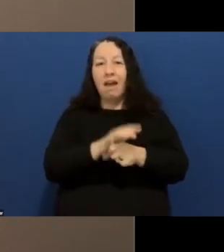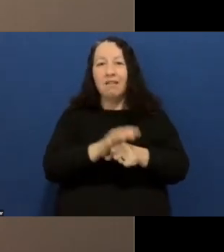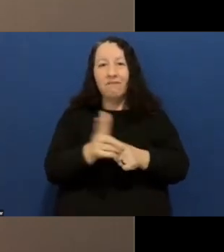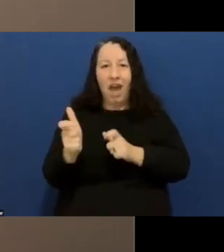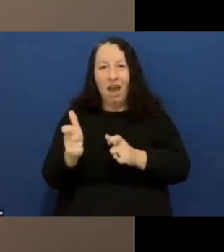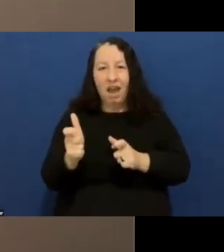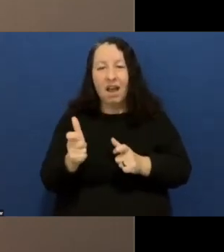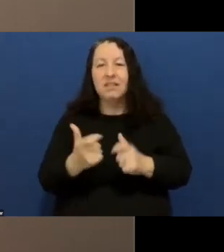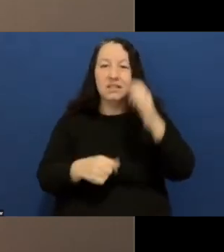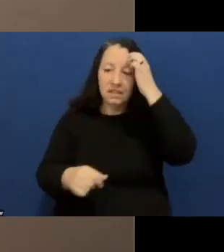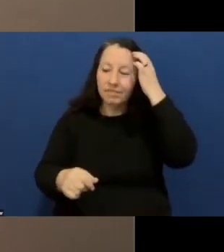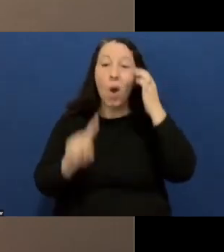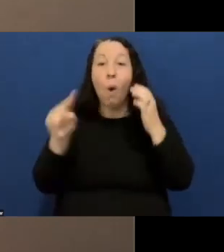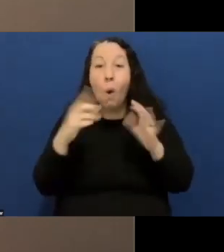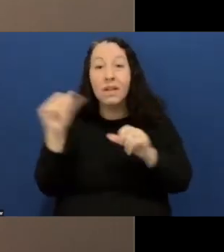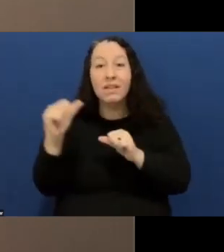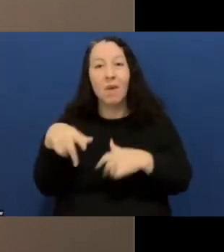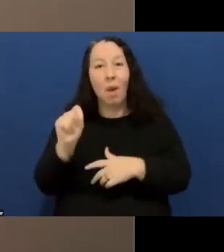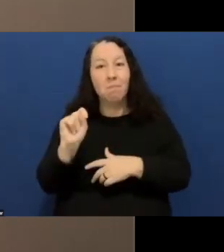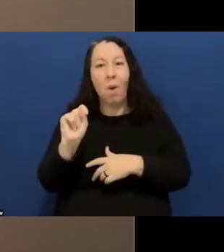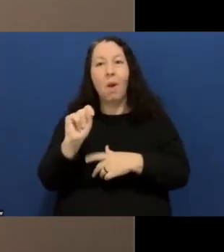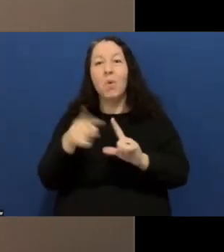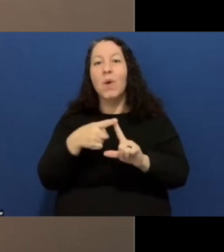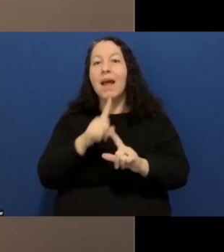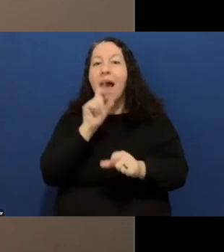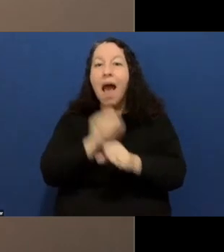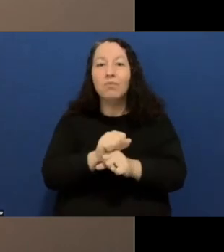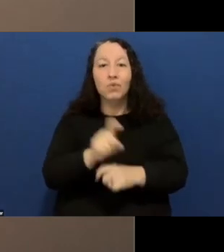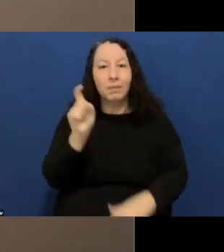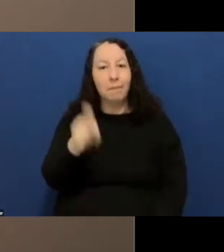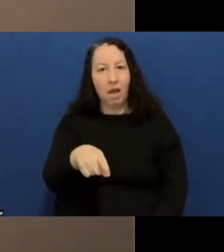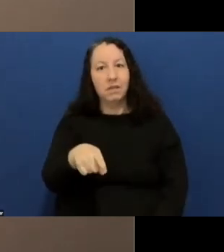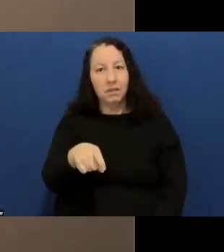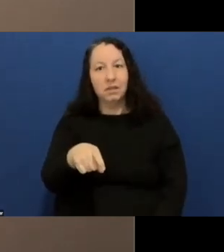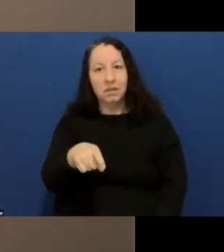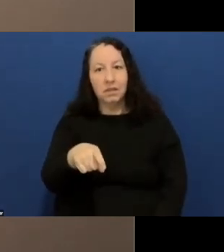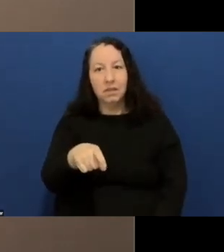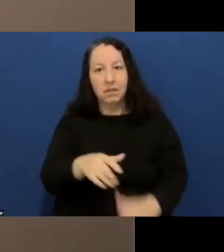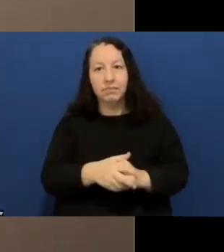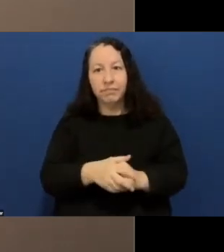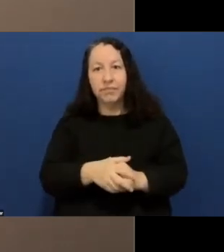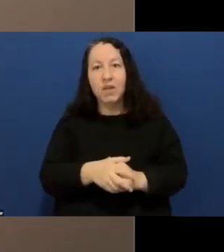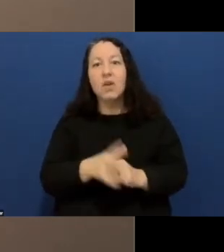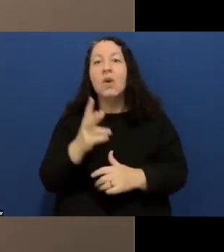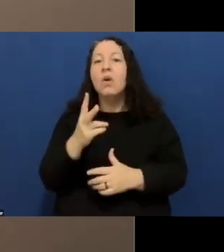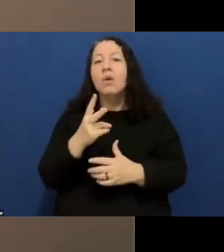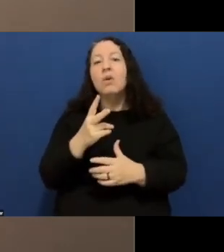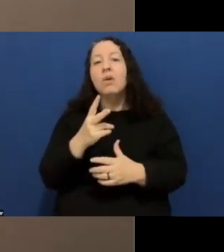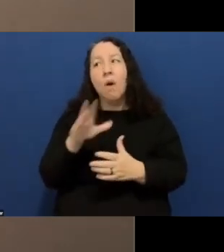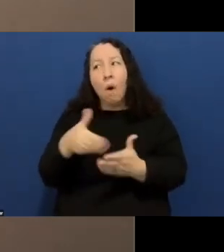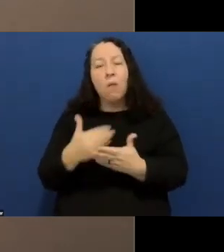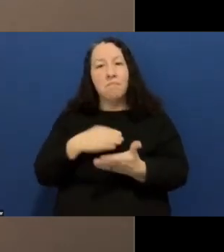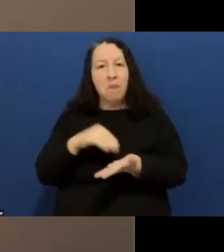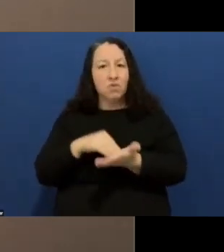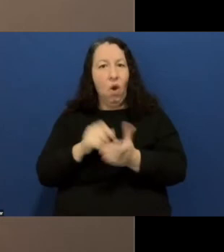curtains drawn… for six months. I only leave my apartment when absolutely necessary.